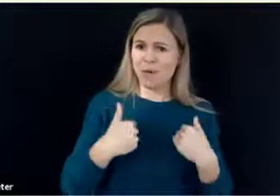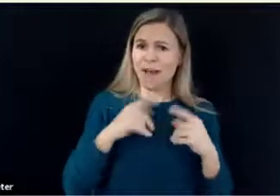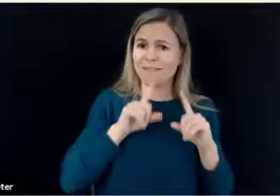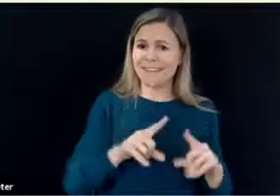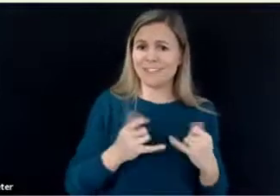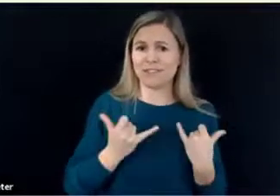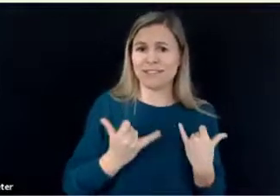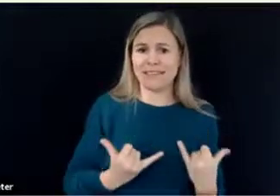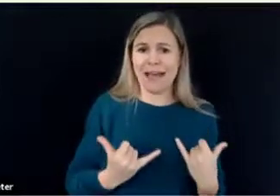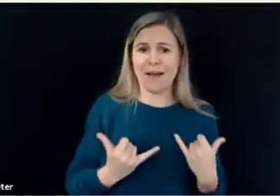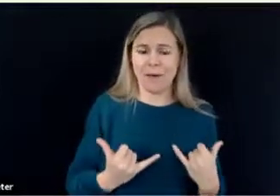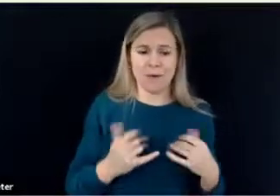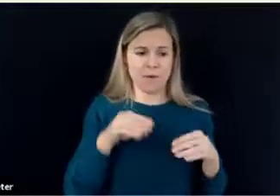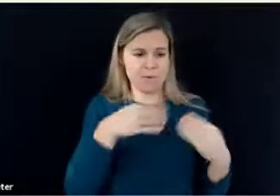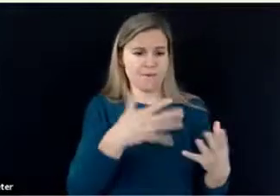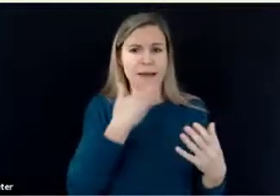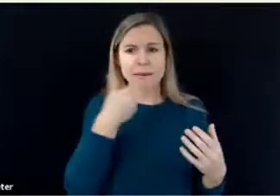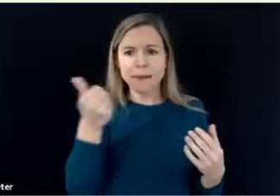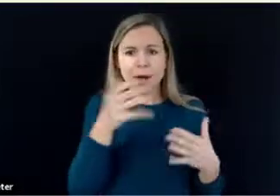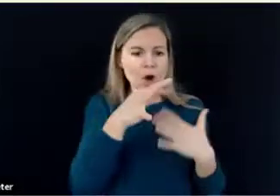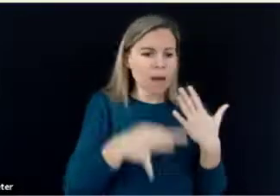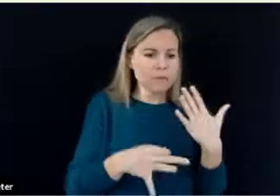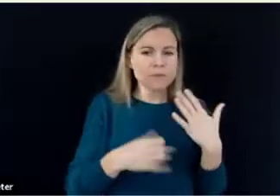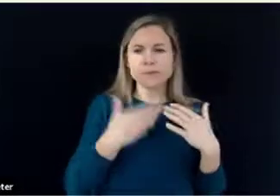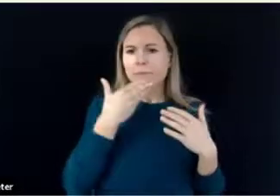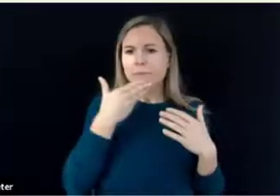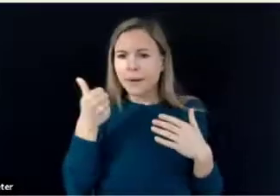for their kids quickly.